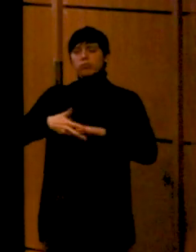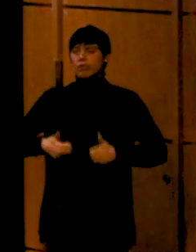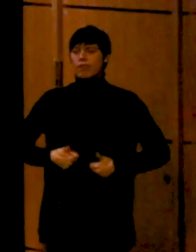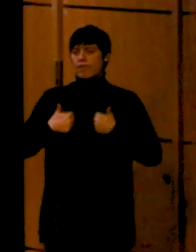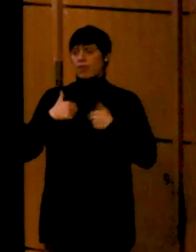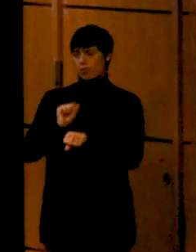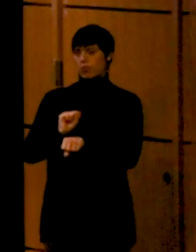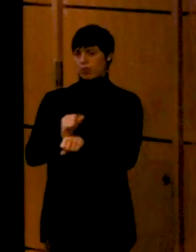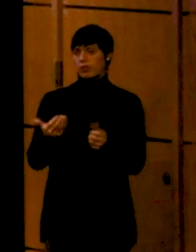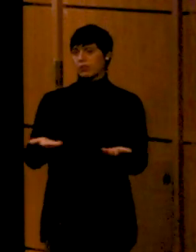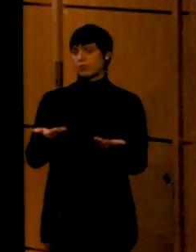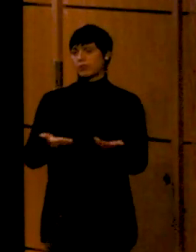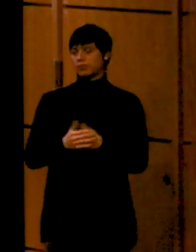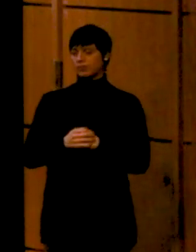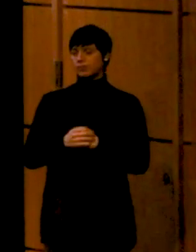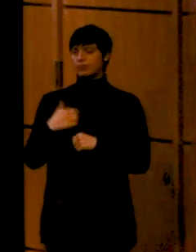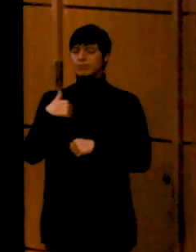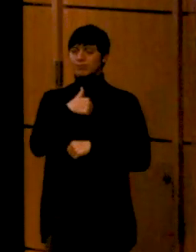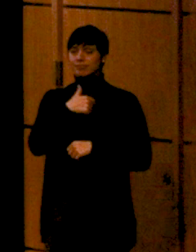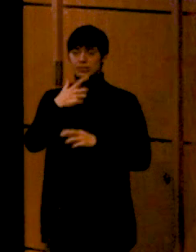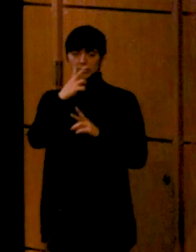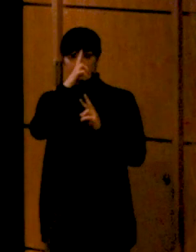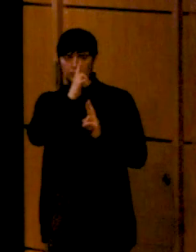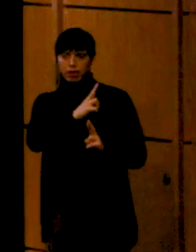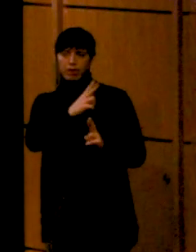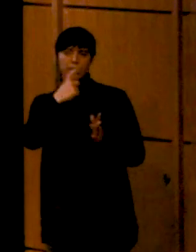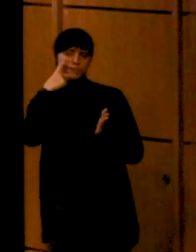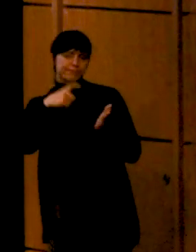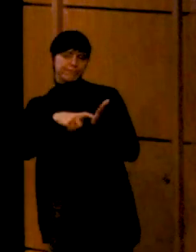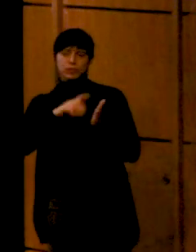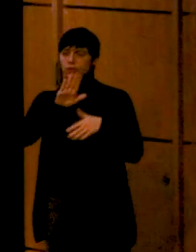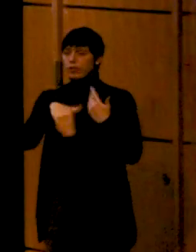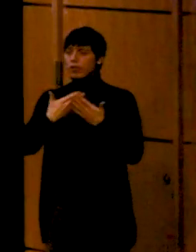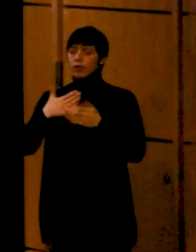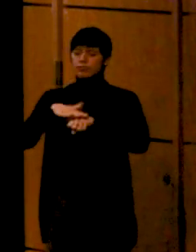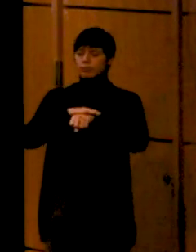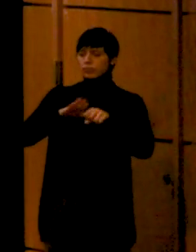We respectfully acknowledge the indigenous communities - past, present, and future - and